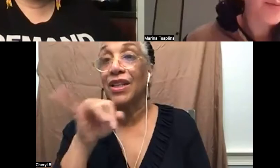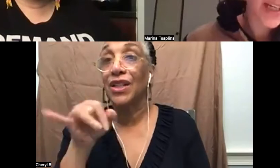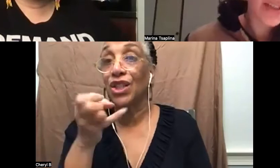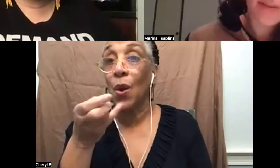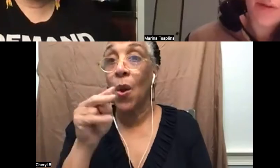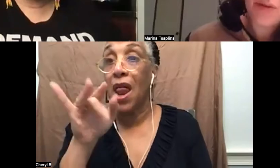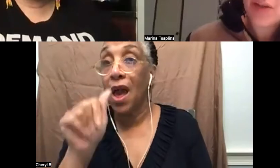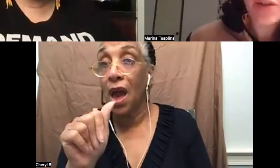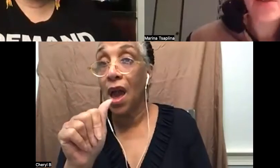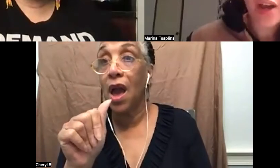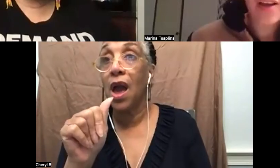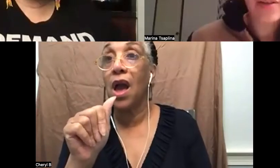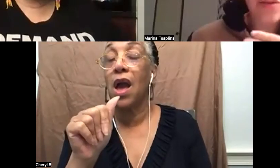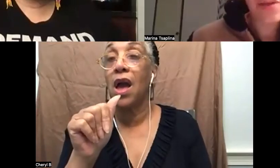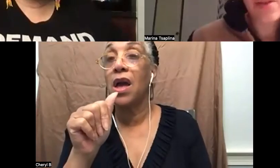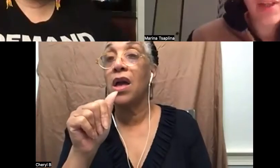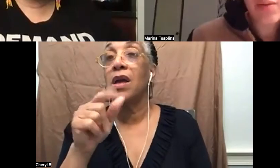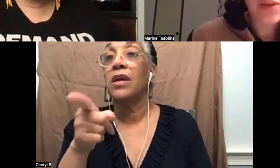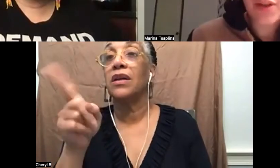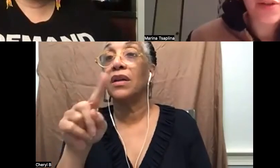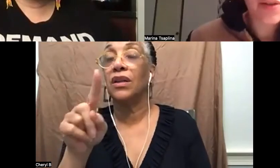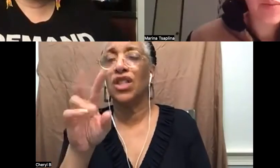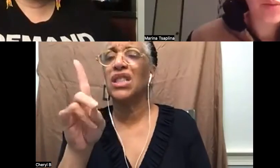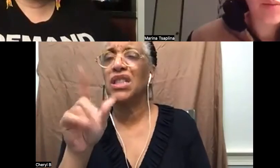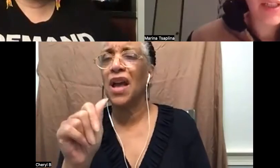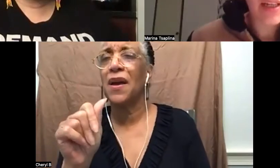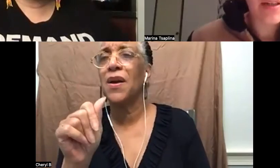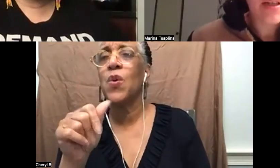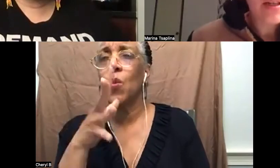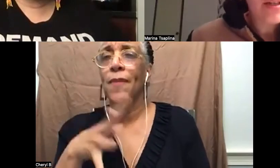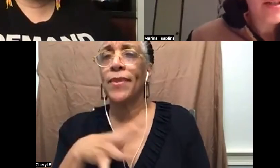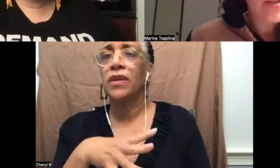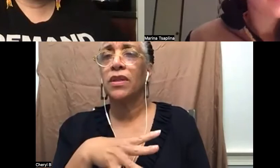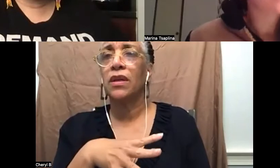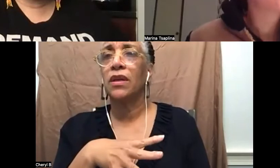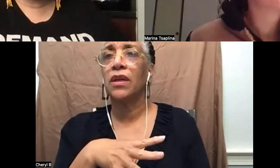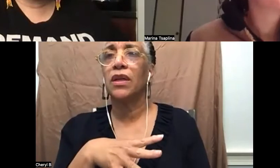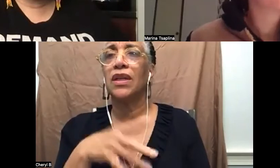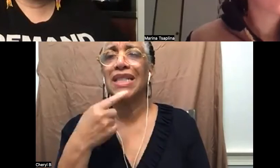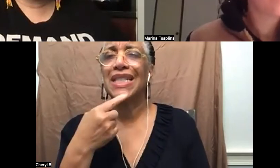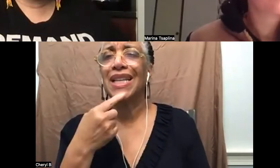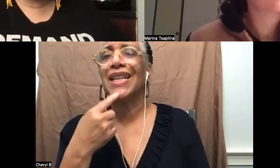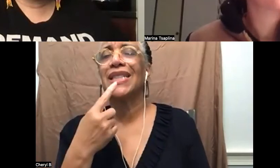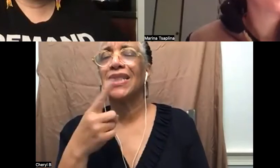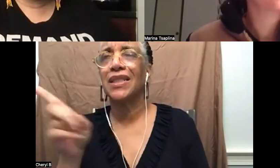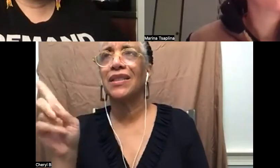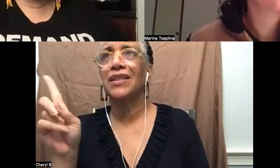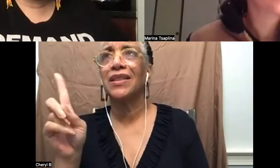she's another disabled woman, she says what if the revolution looks like